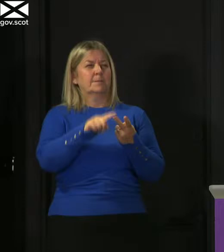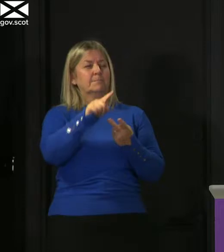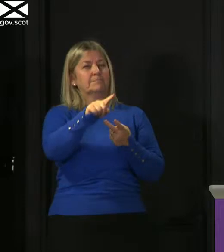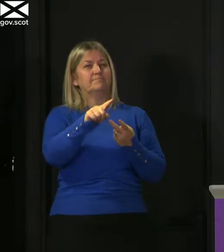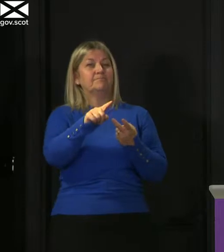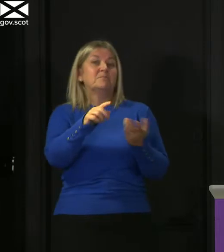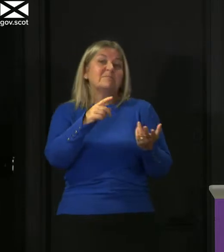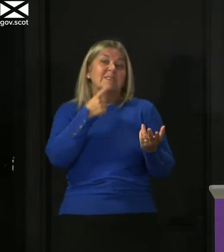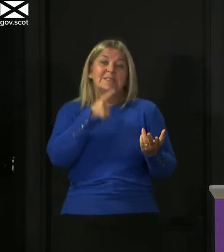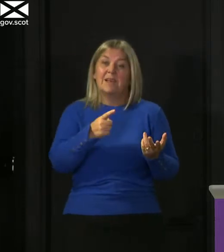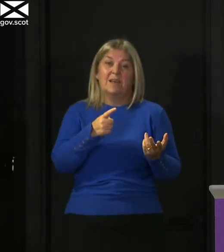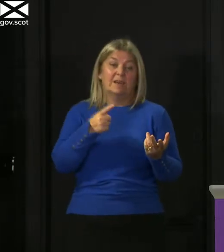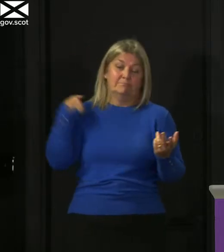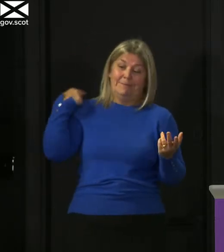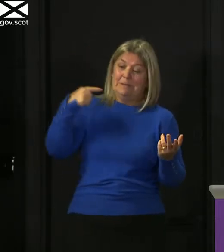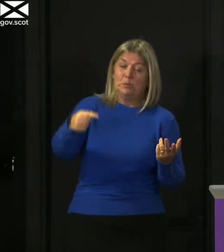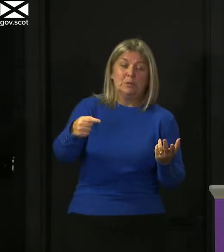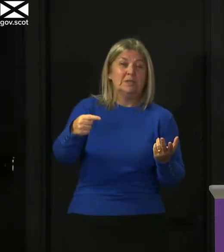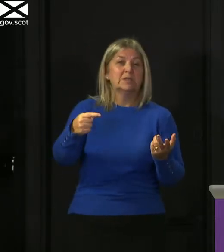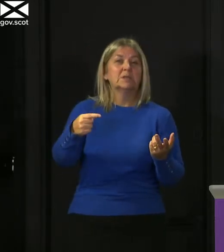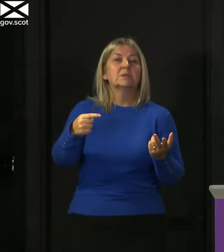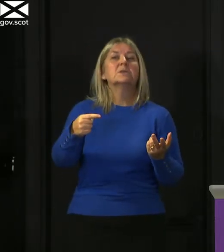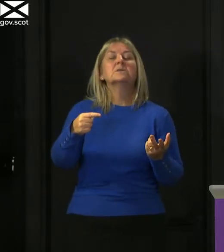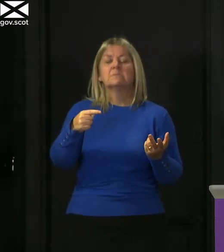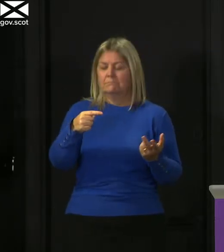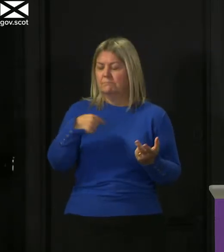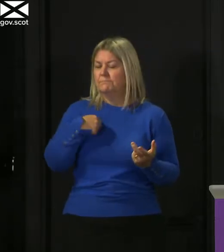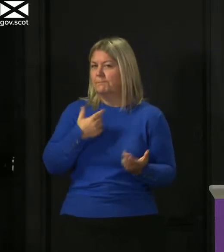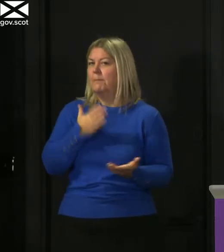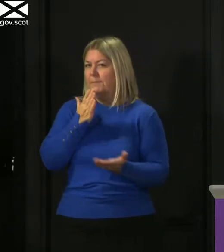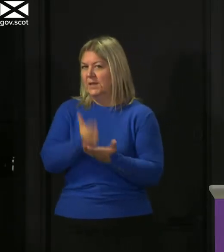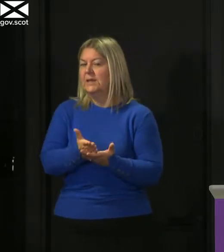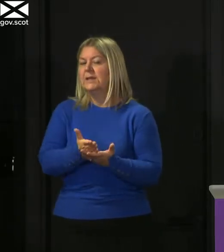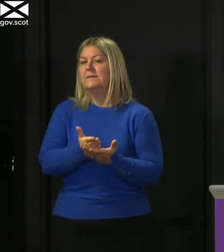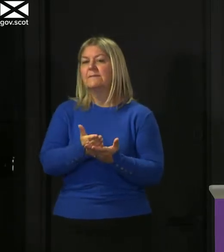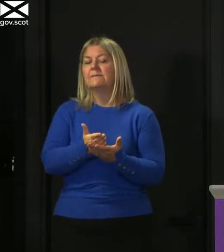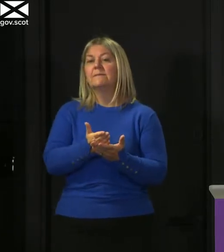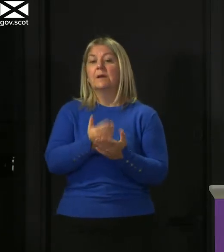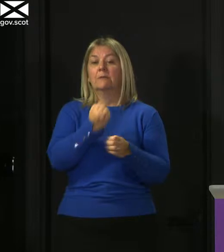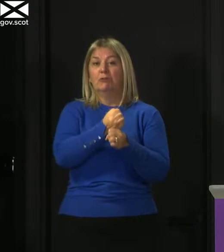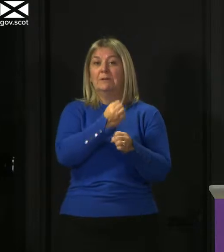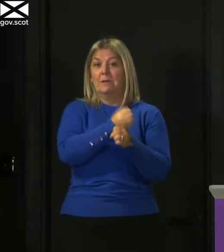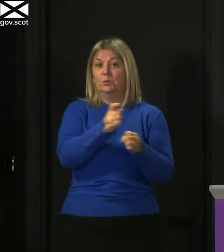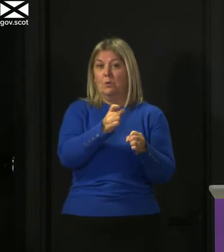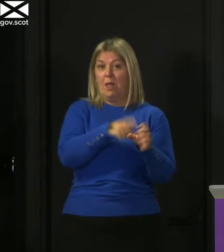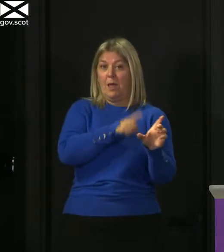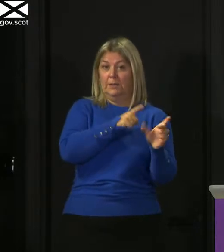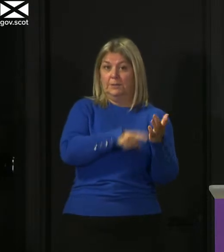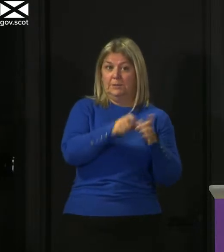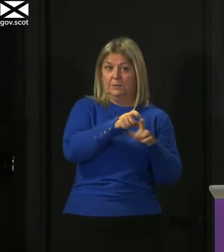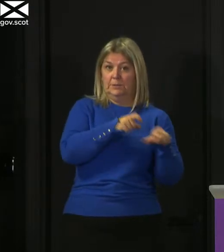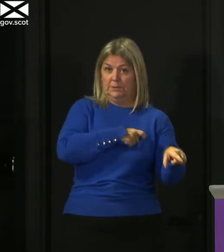have said over the past week or so, we did believe that the restrictions in Glasgow, parts of Greater